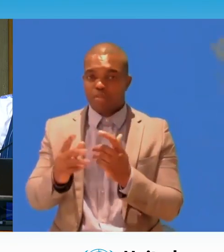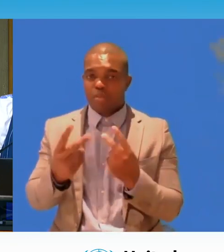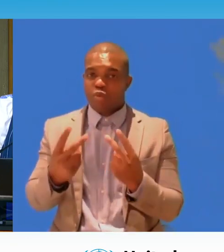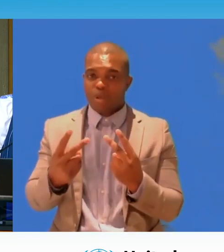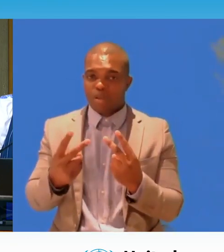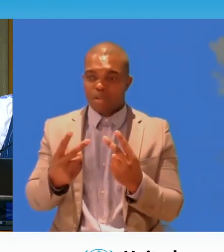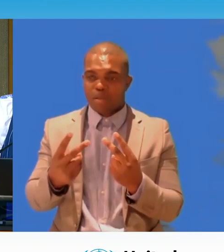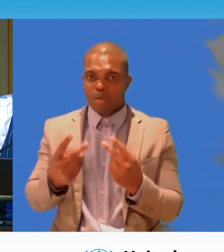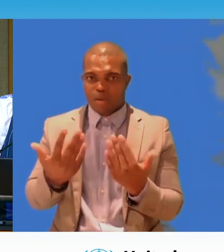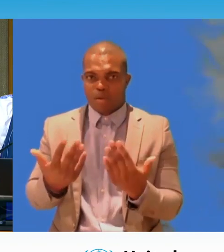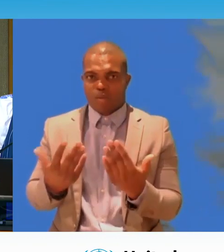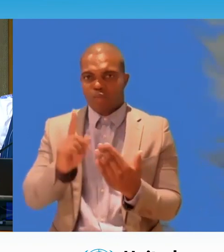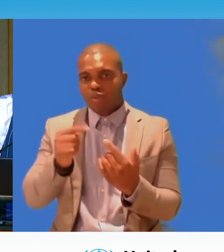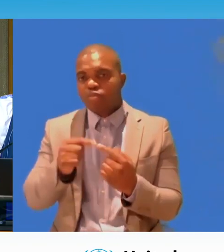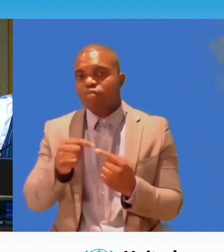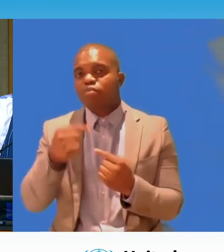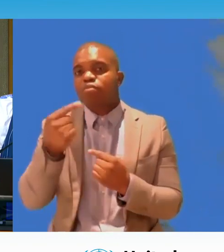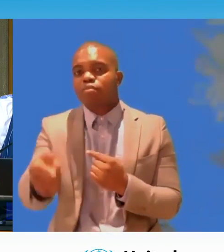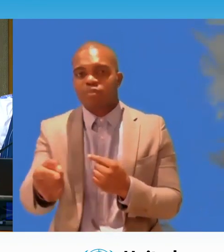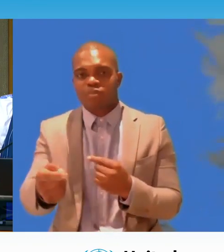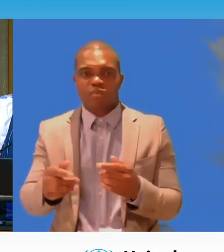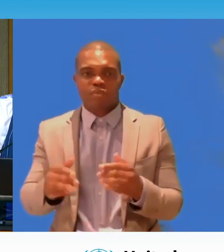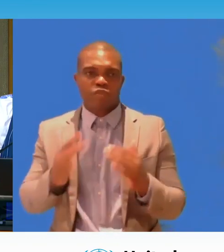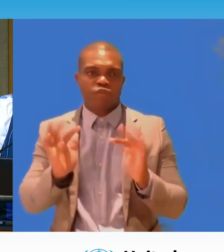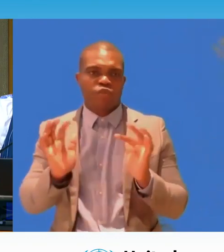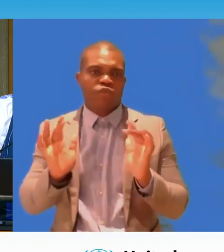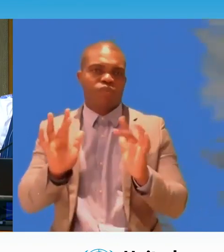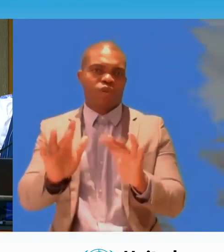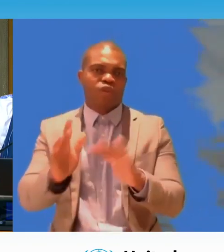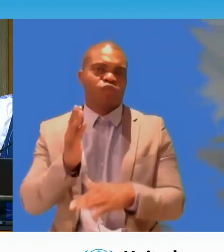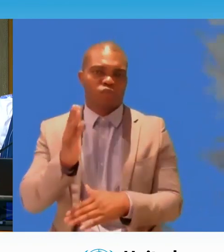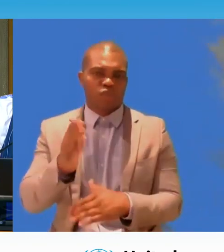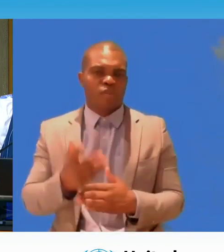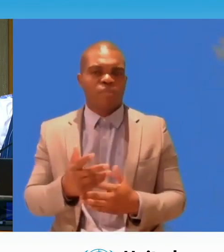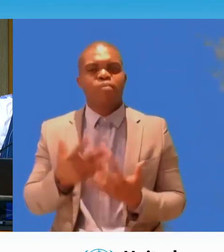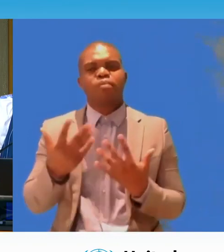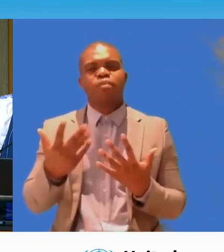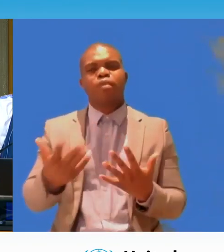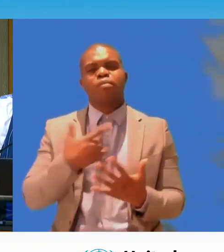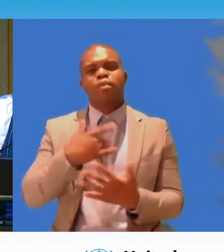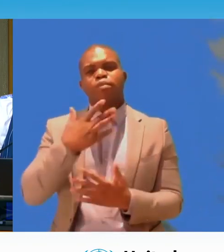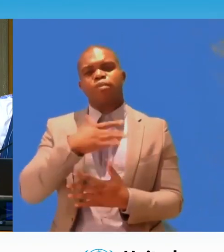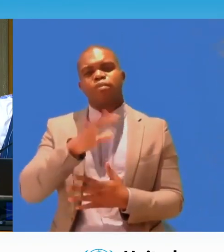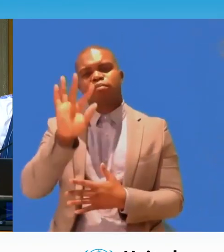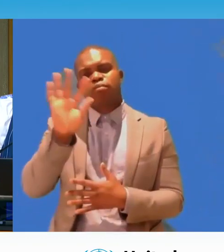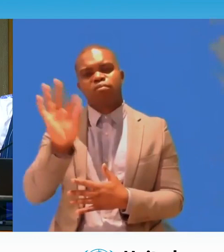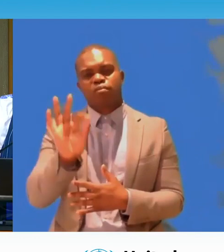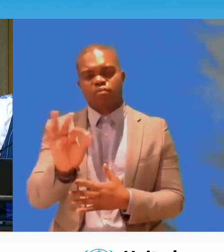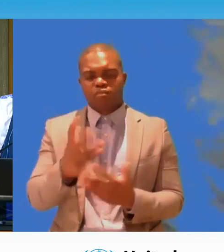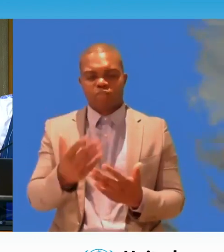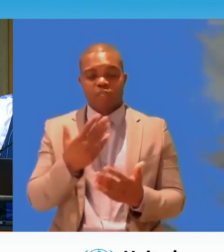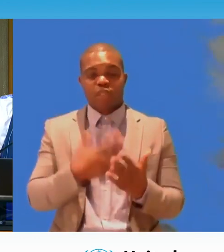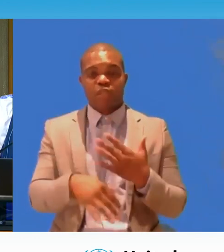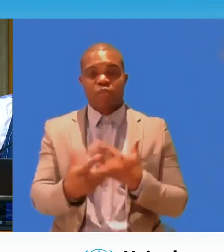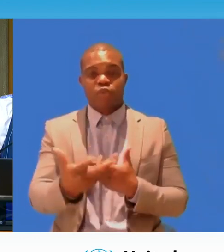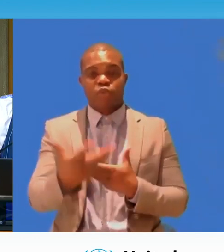National local or Global level will disability inclusion alone get person with disabilities to